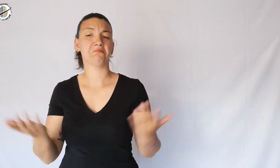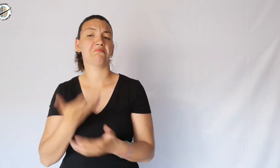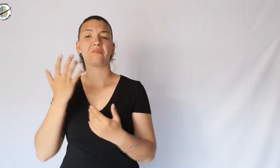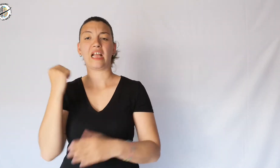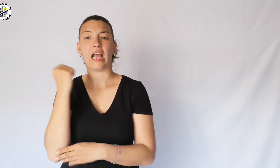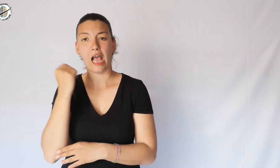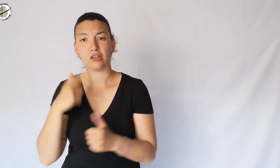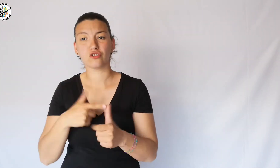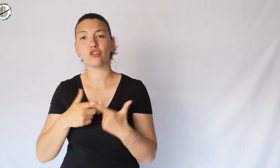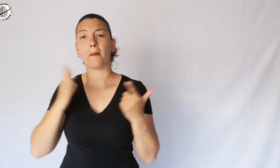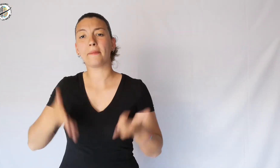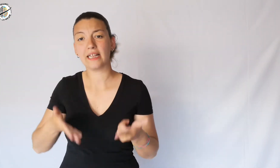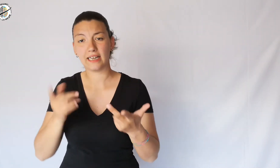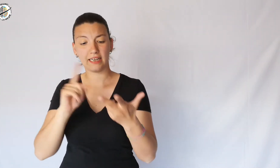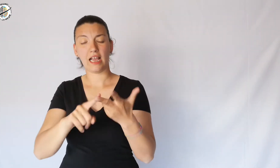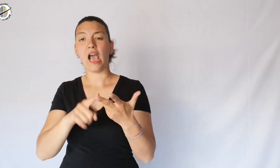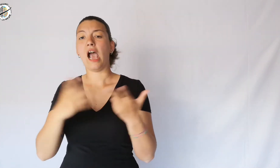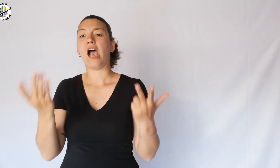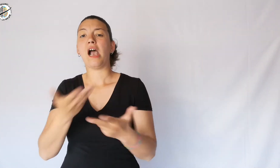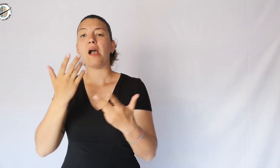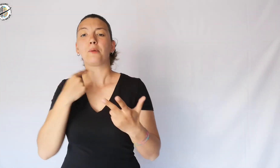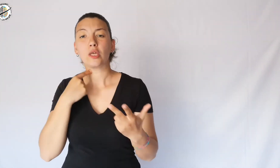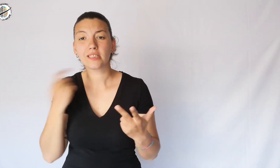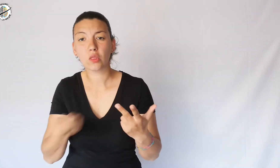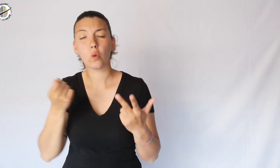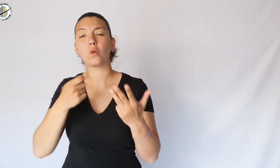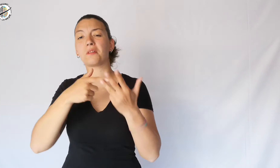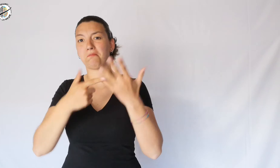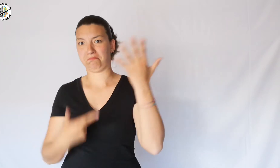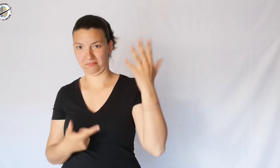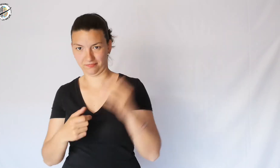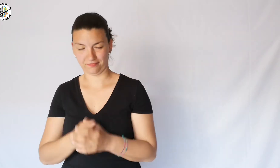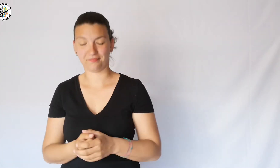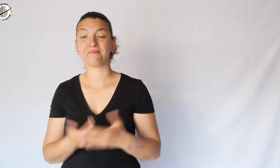for example "fuck", "fuck" , "prostitute" and more.